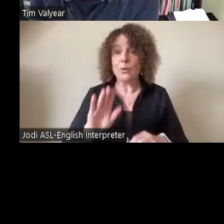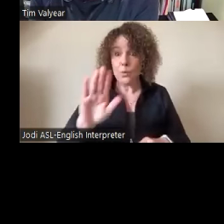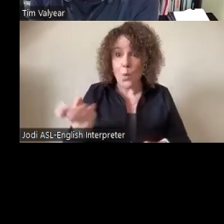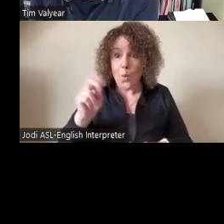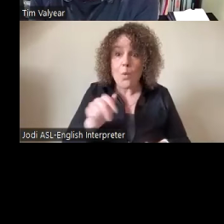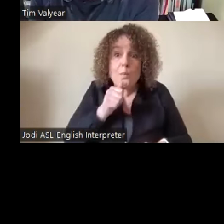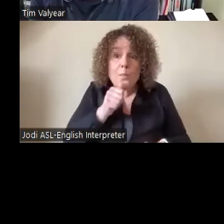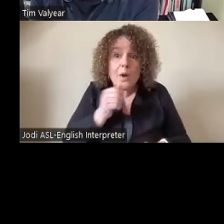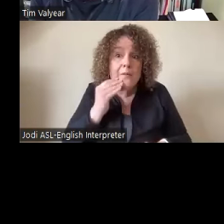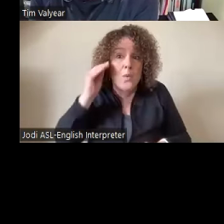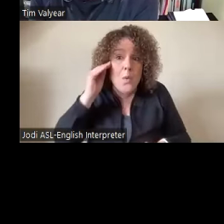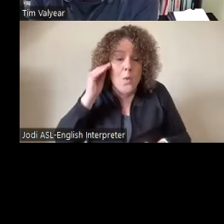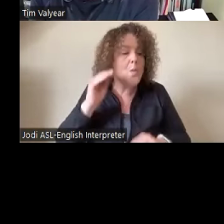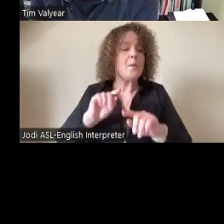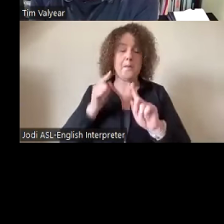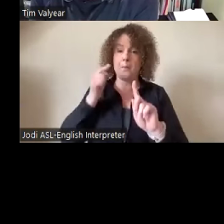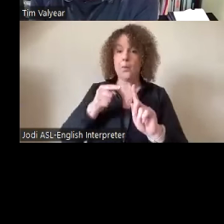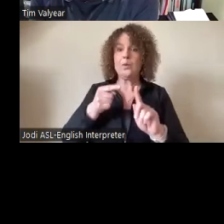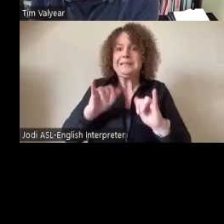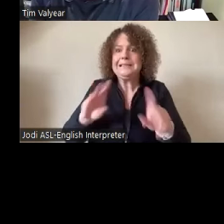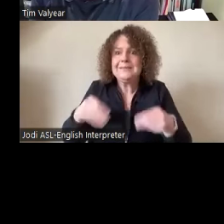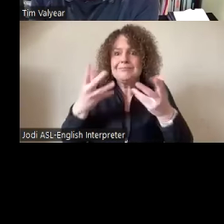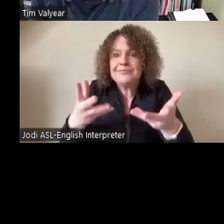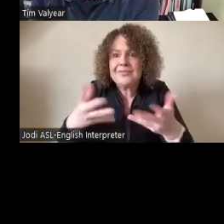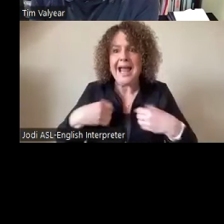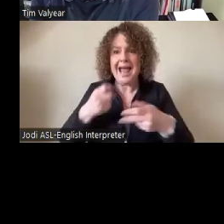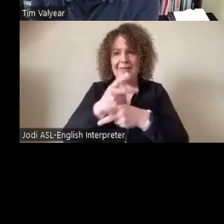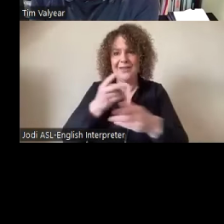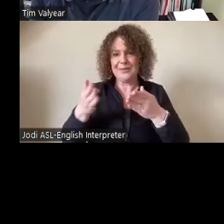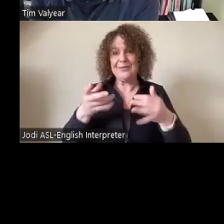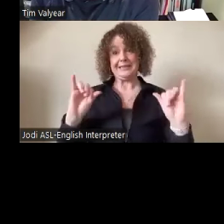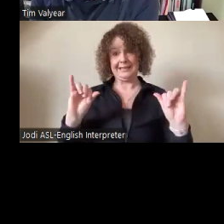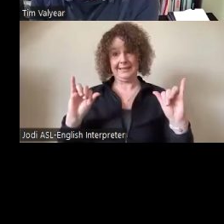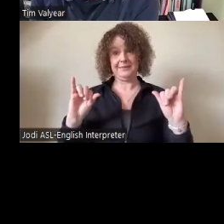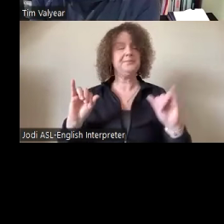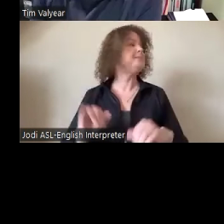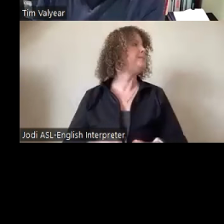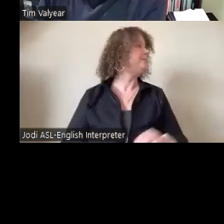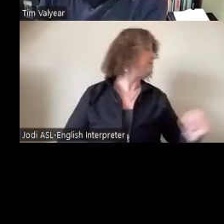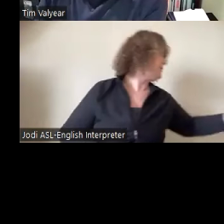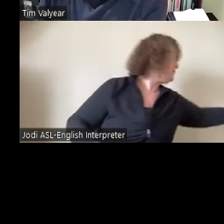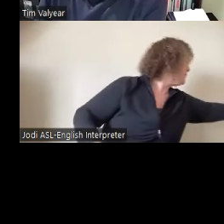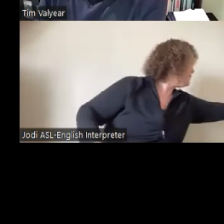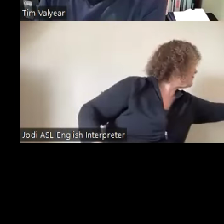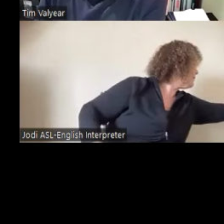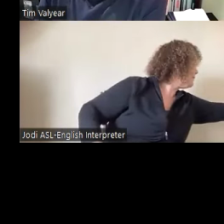other health care settings. It 's really important to make sure that even though it is your own private home, it is